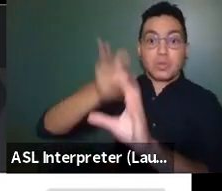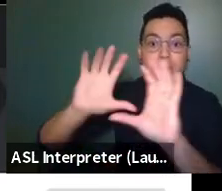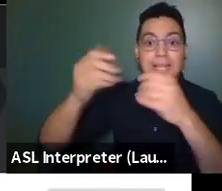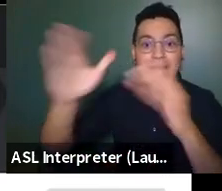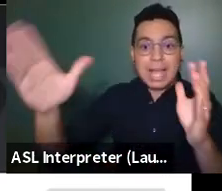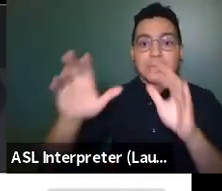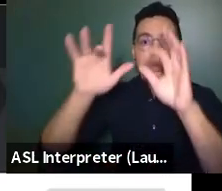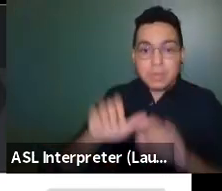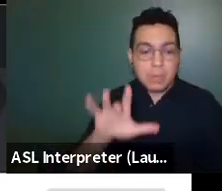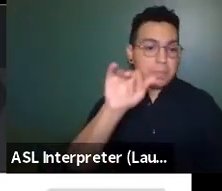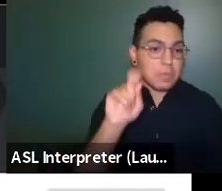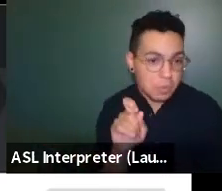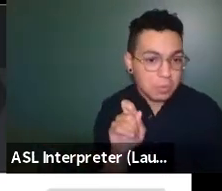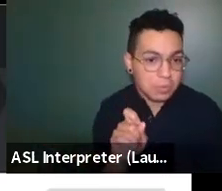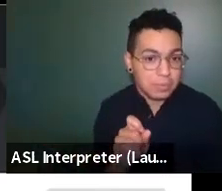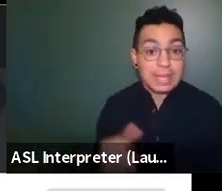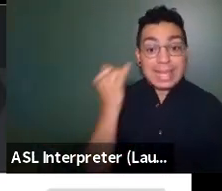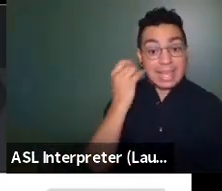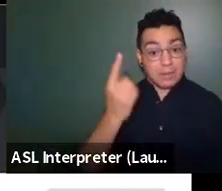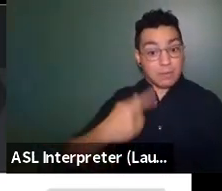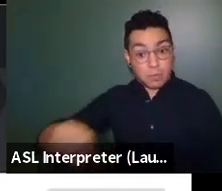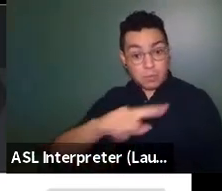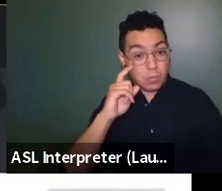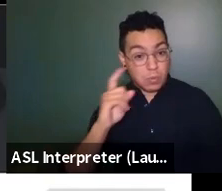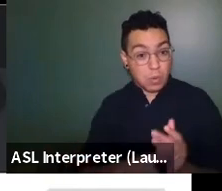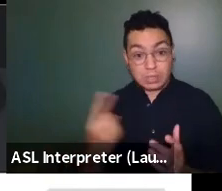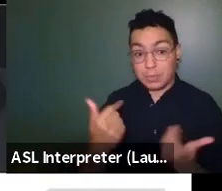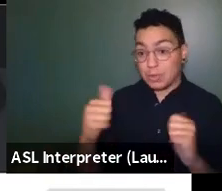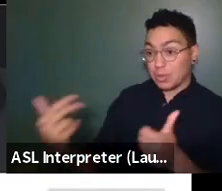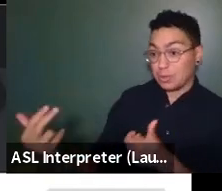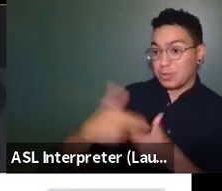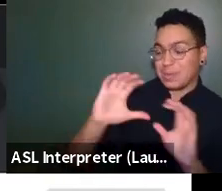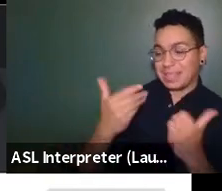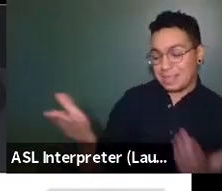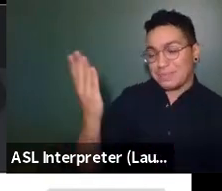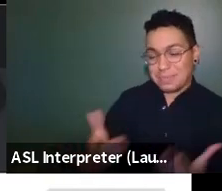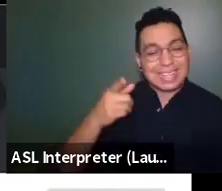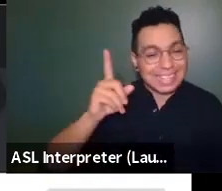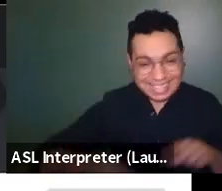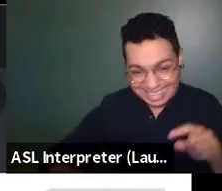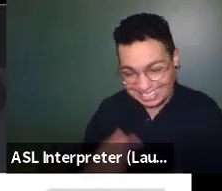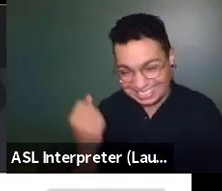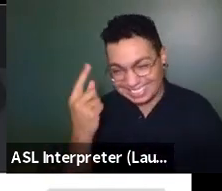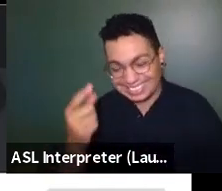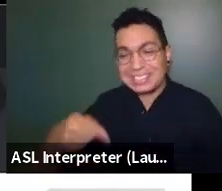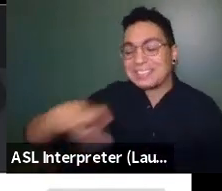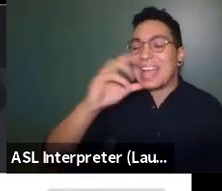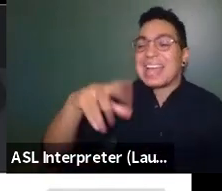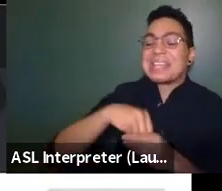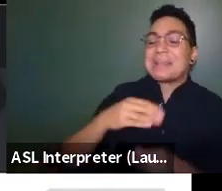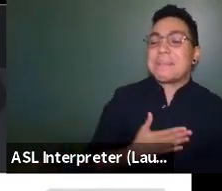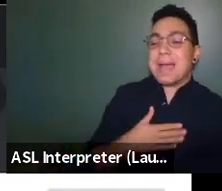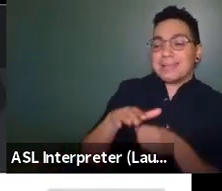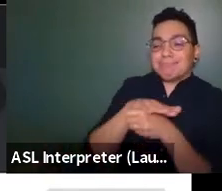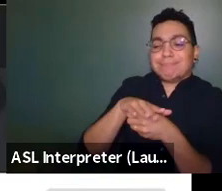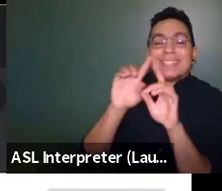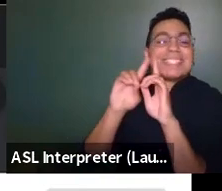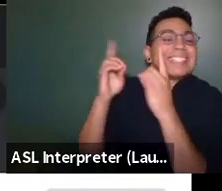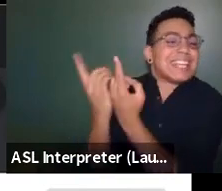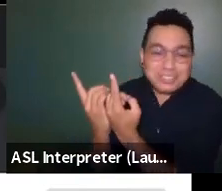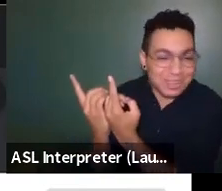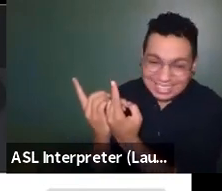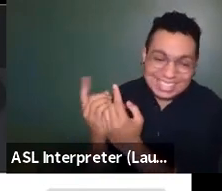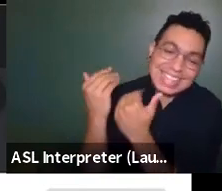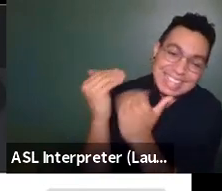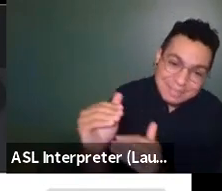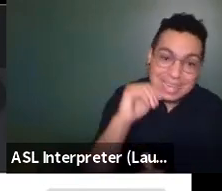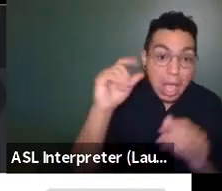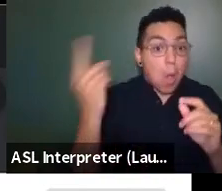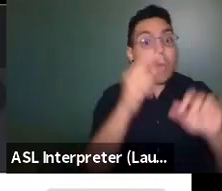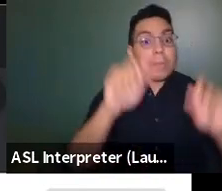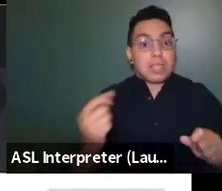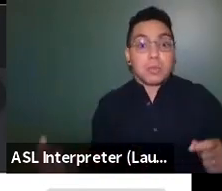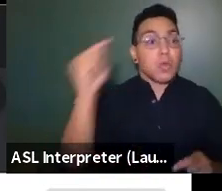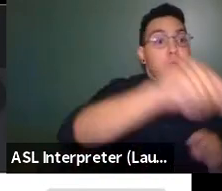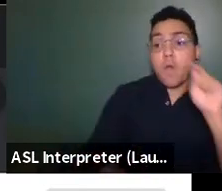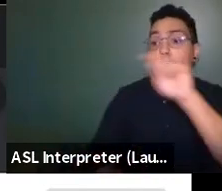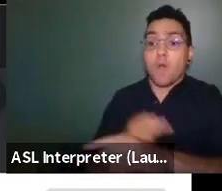ESD 112 - Katherine Livick: Now, just in case anyone is trying to join my classroom right now, you probably can't because you're not in my domain or in my district. It's not always possible to join across districts.Although sometimes it is.